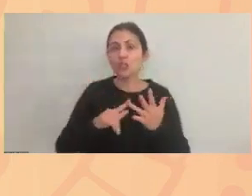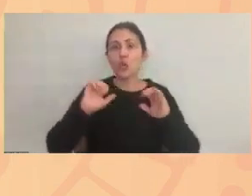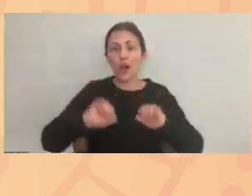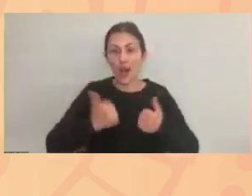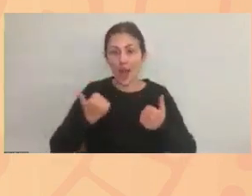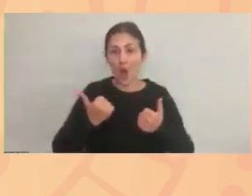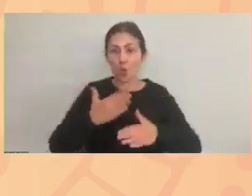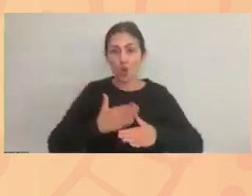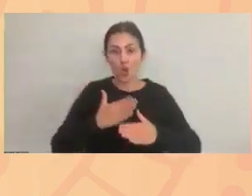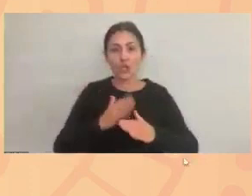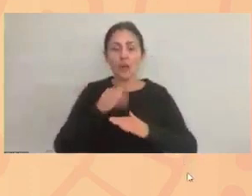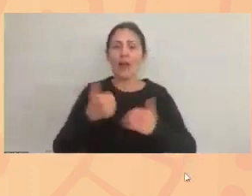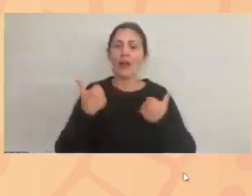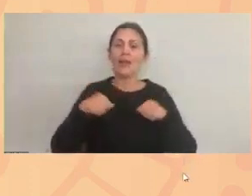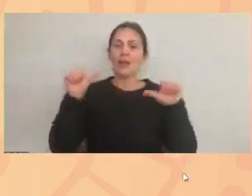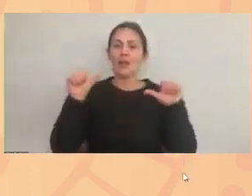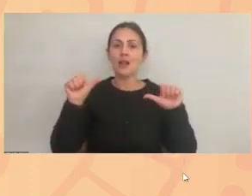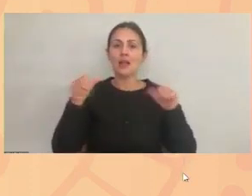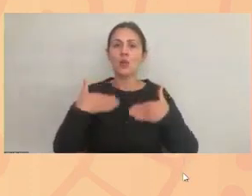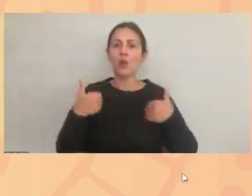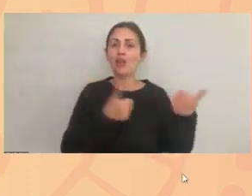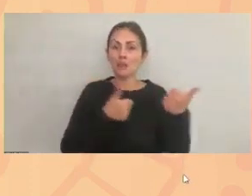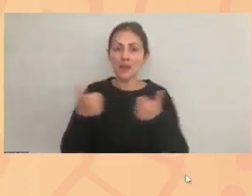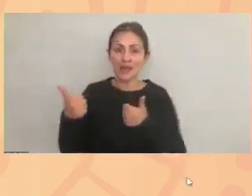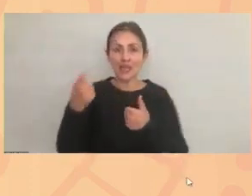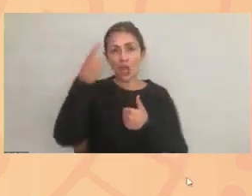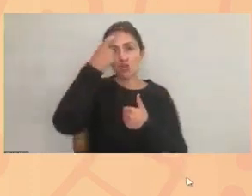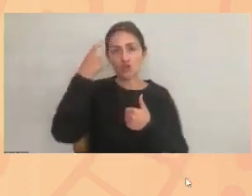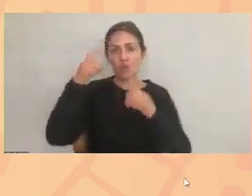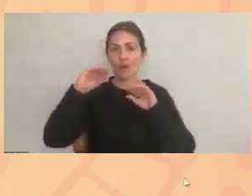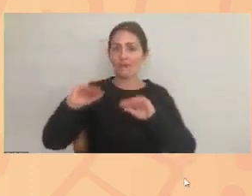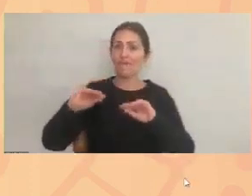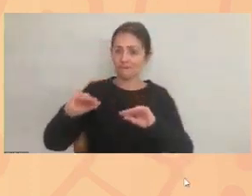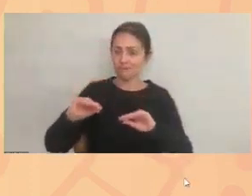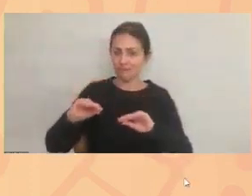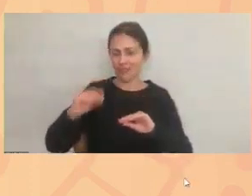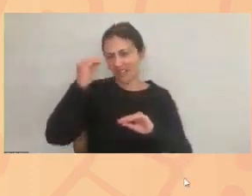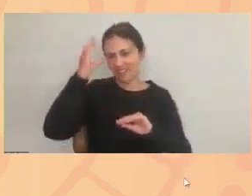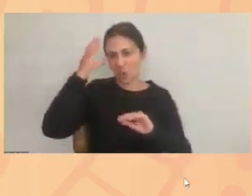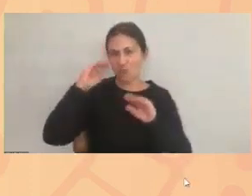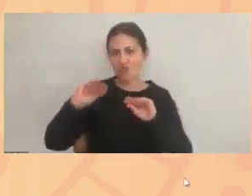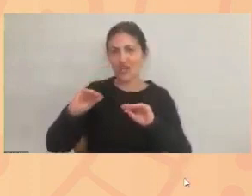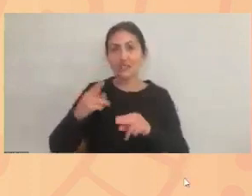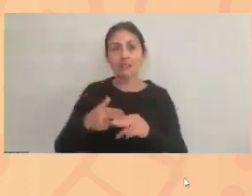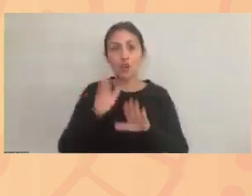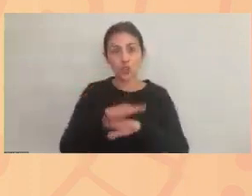healing and wellbeing and trauma informed practice, not only for our little ones but for all of us.